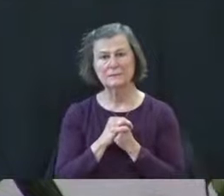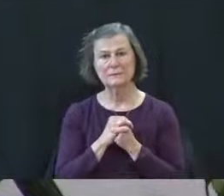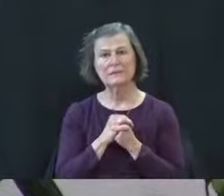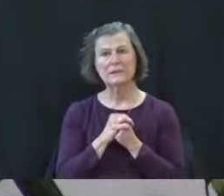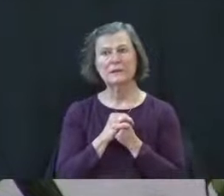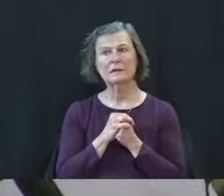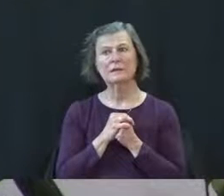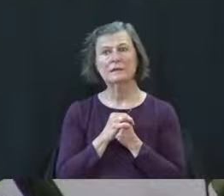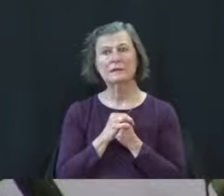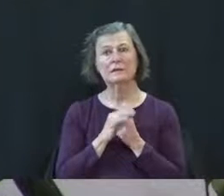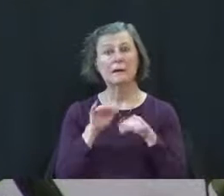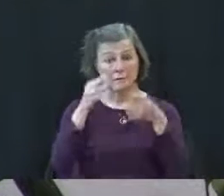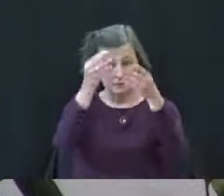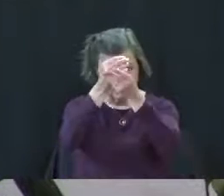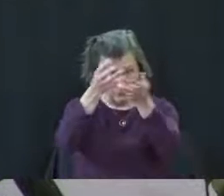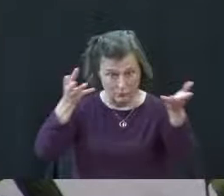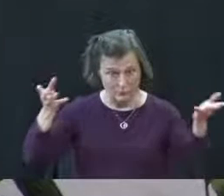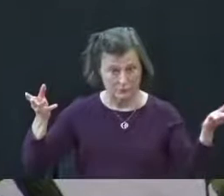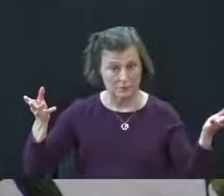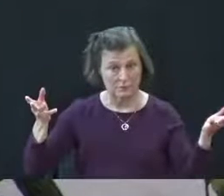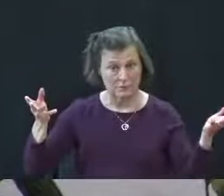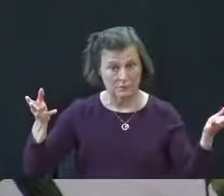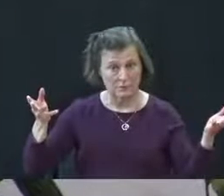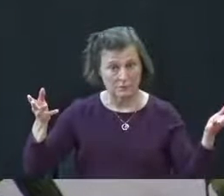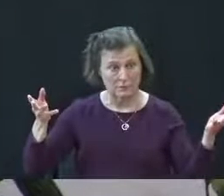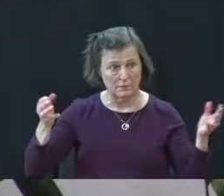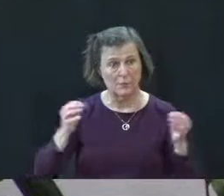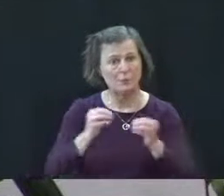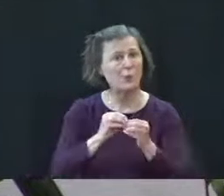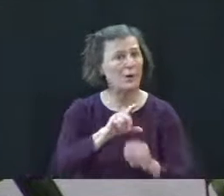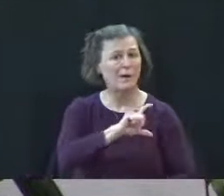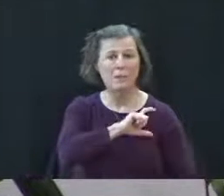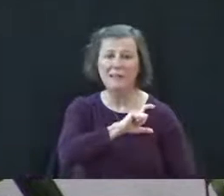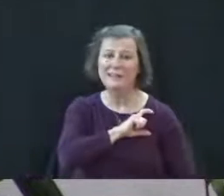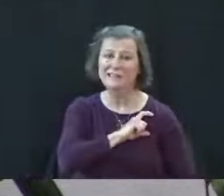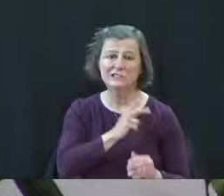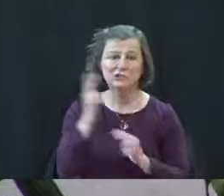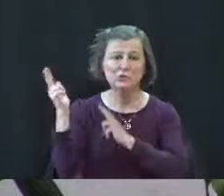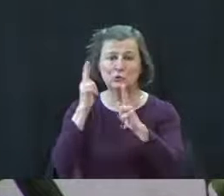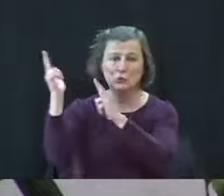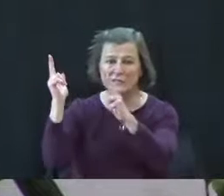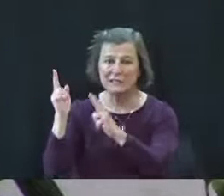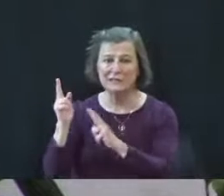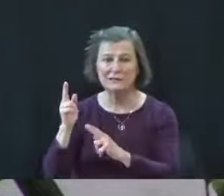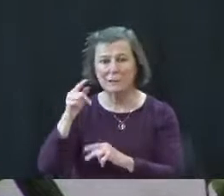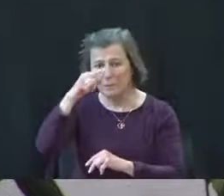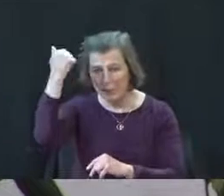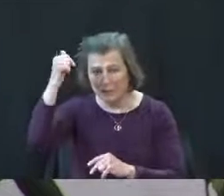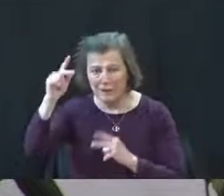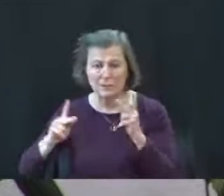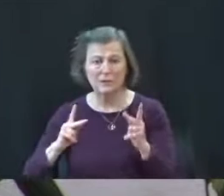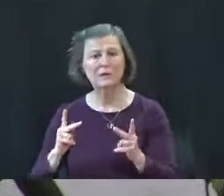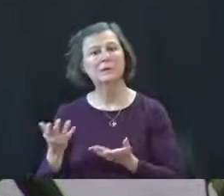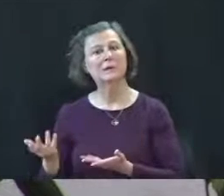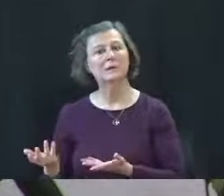There is news of more police shootings of black people.